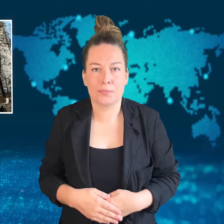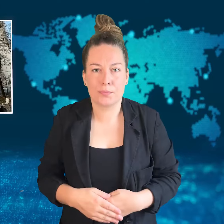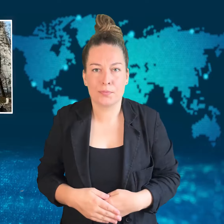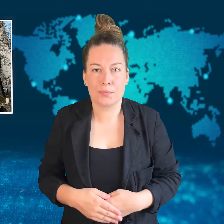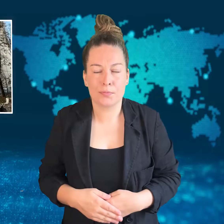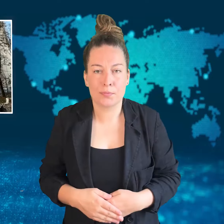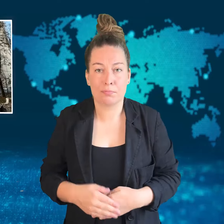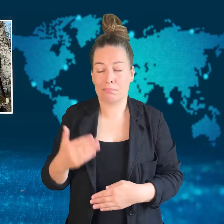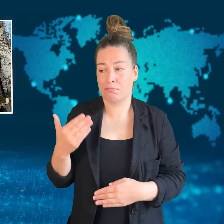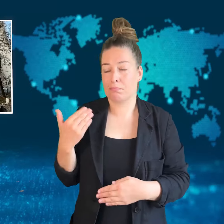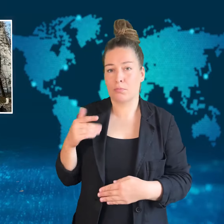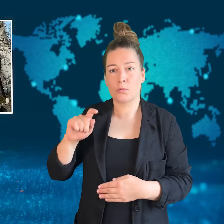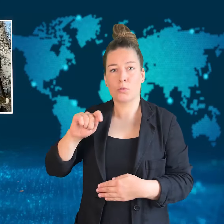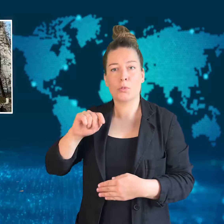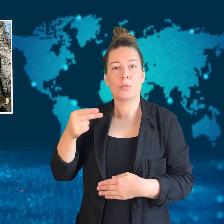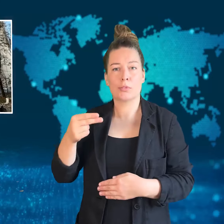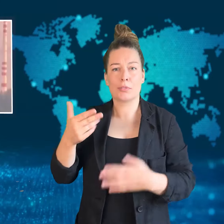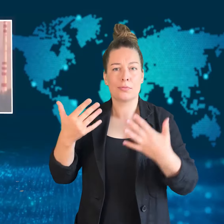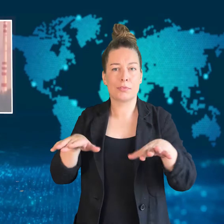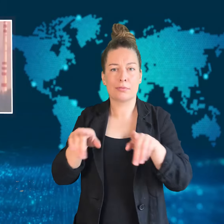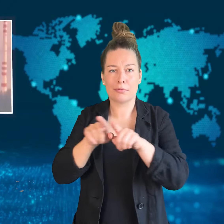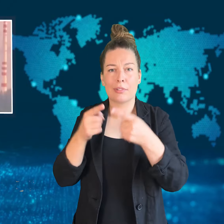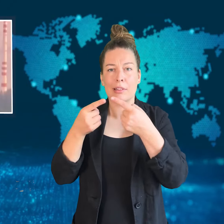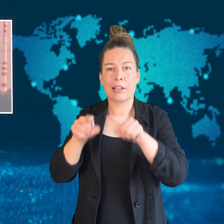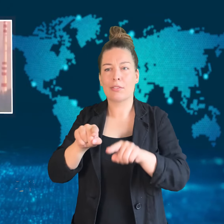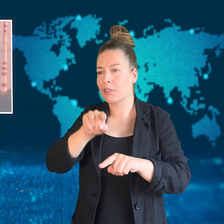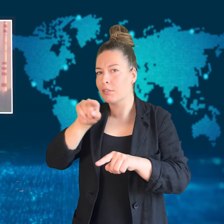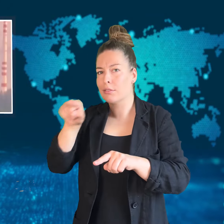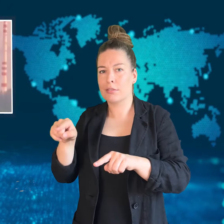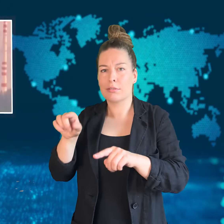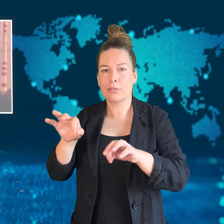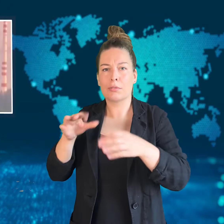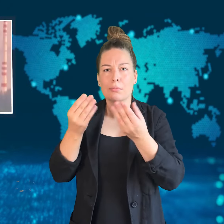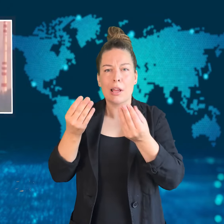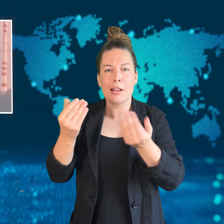at an oil refinery.